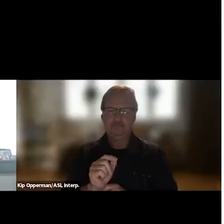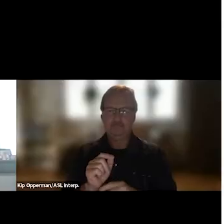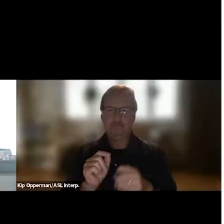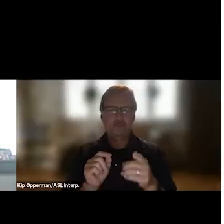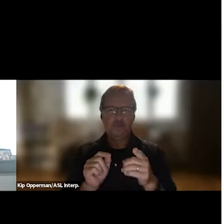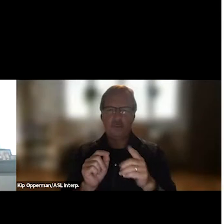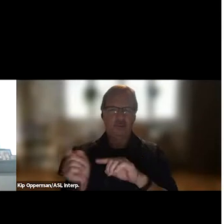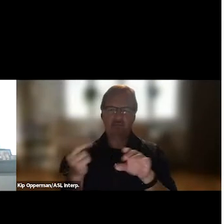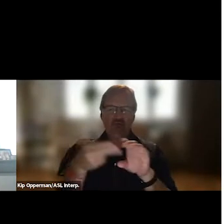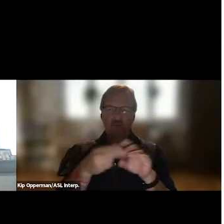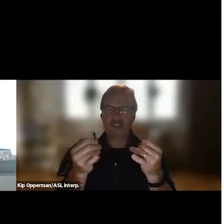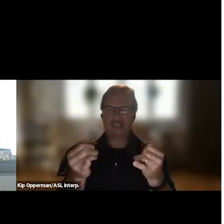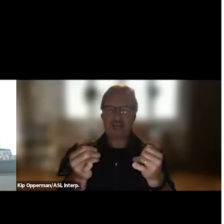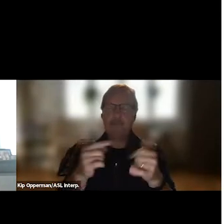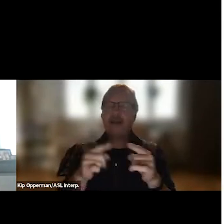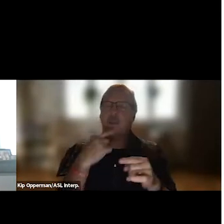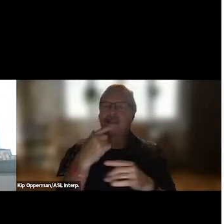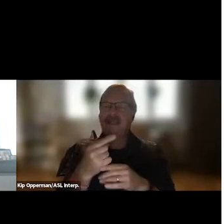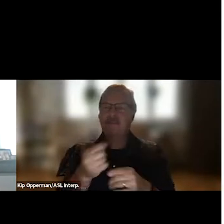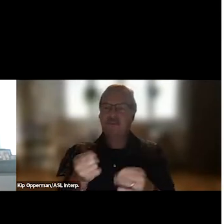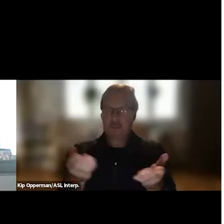So I will just make this mention, if she was here, she would say it.